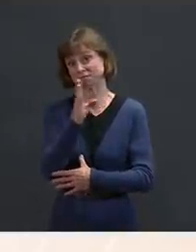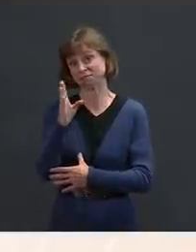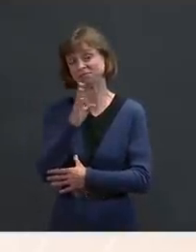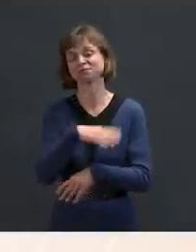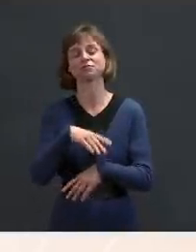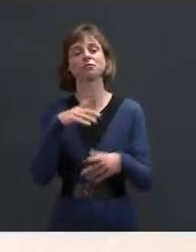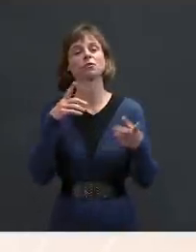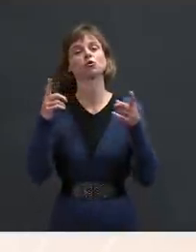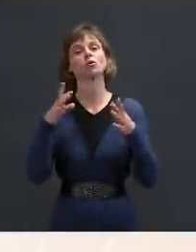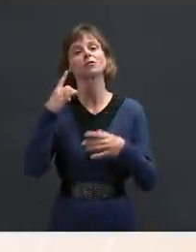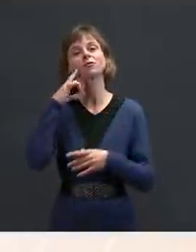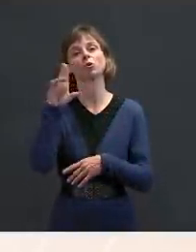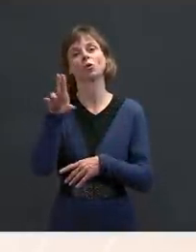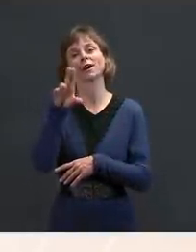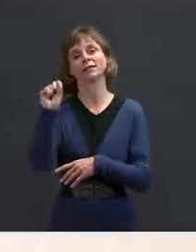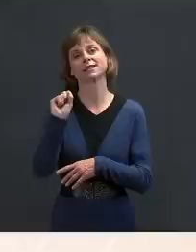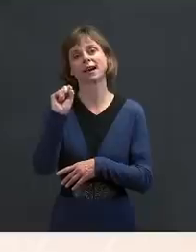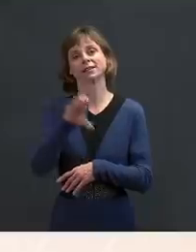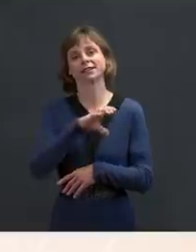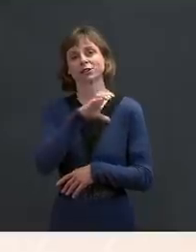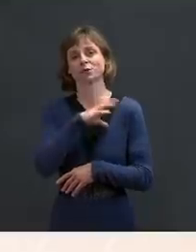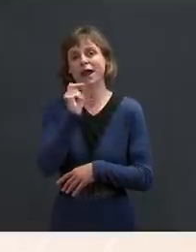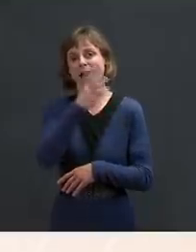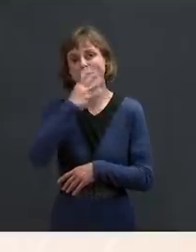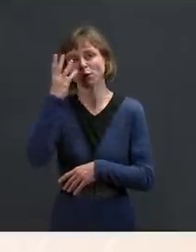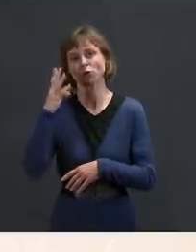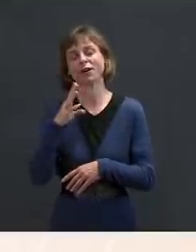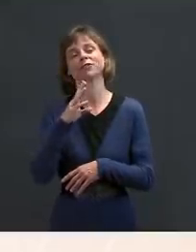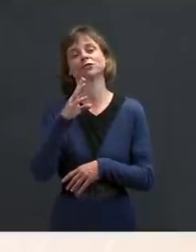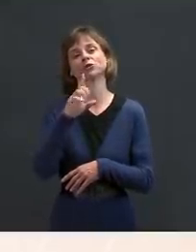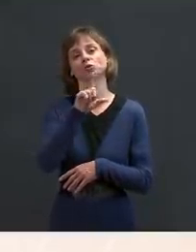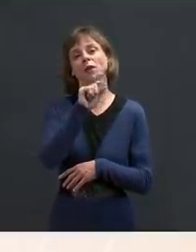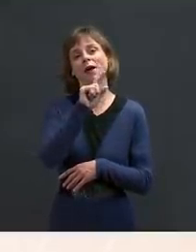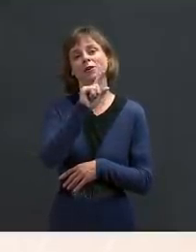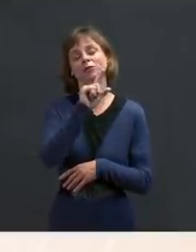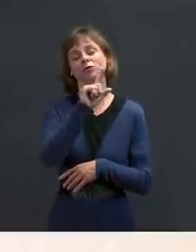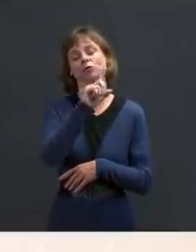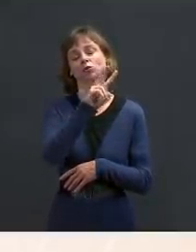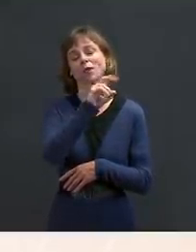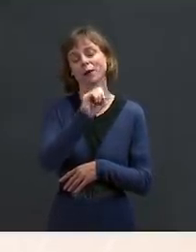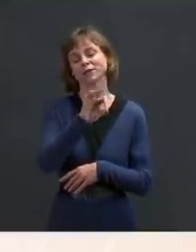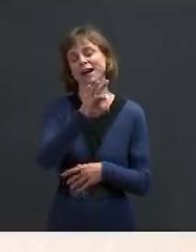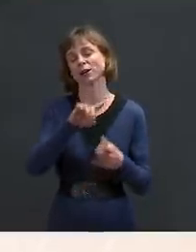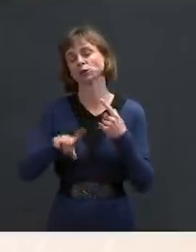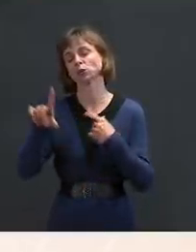and Immigration Services from 2009 to 2013. During his tenure at DHS,